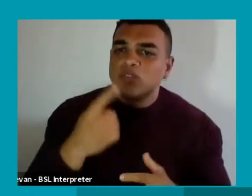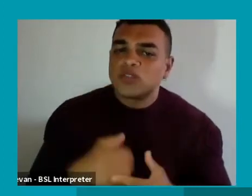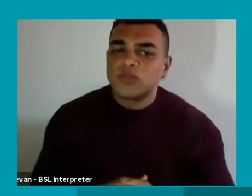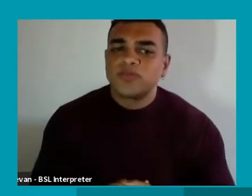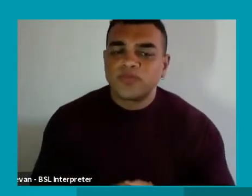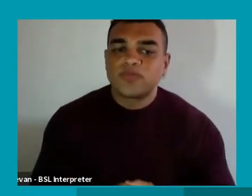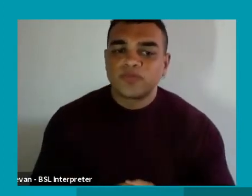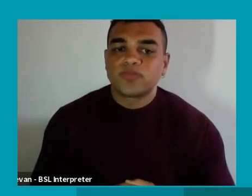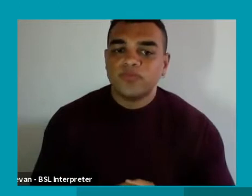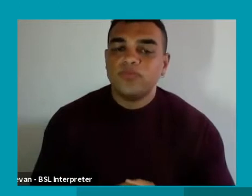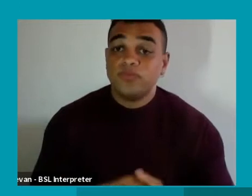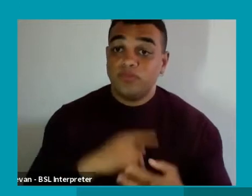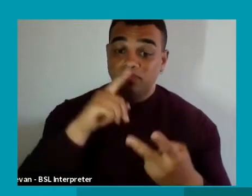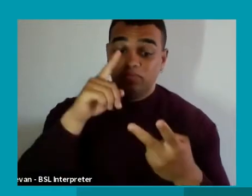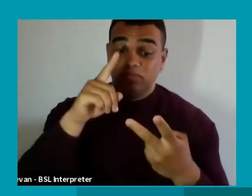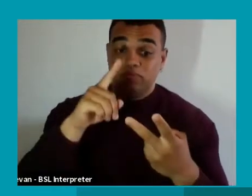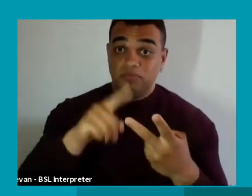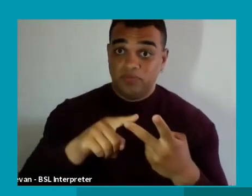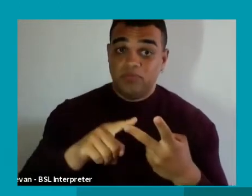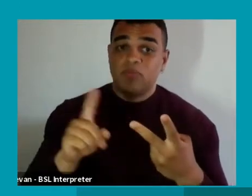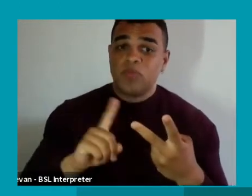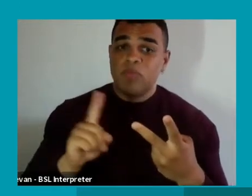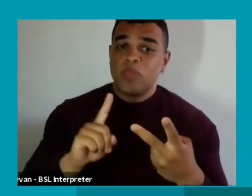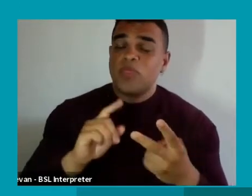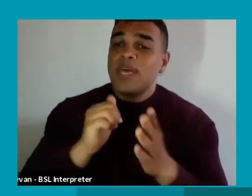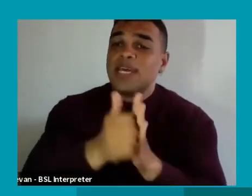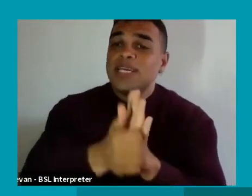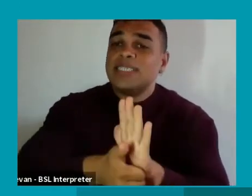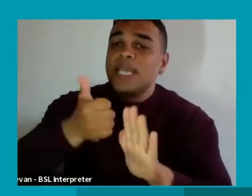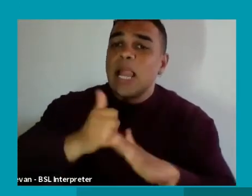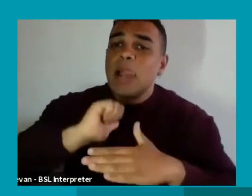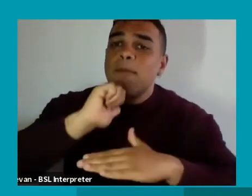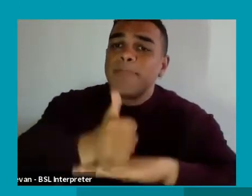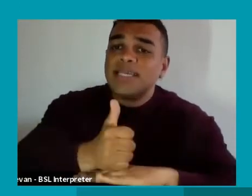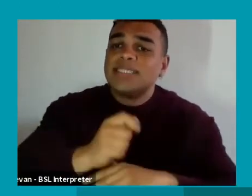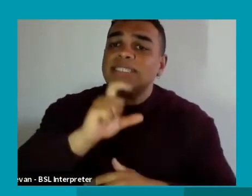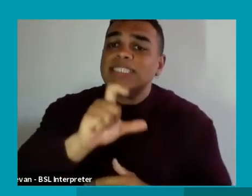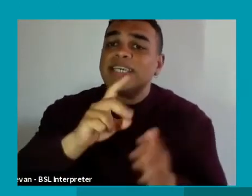a skills based CV or a functional CV. So rather than the emphasis being placed